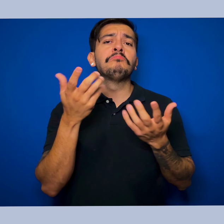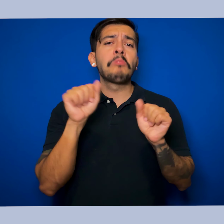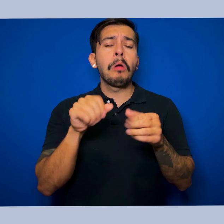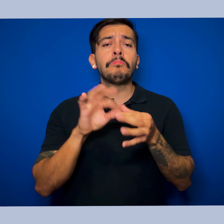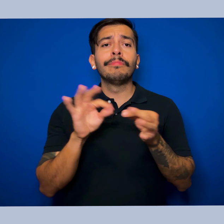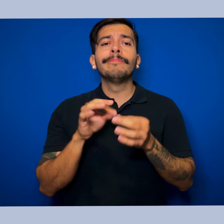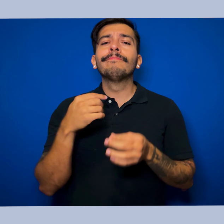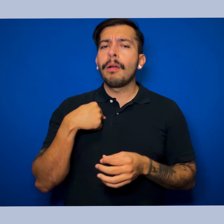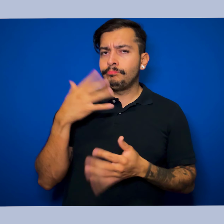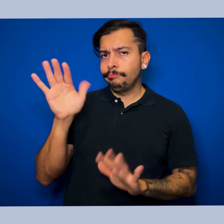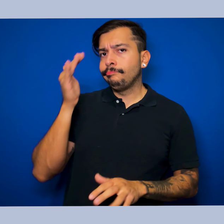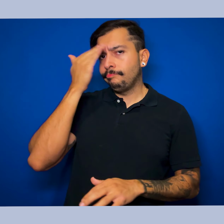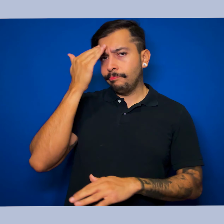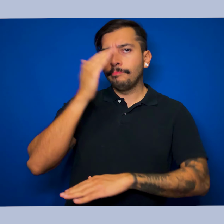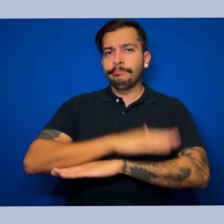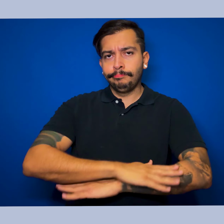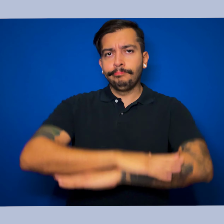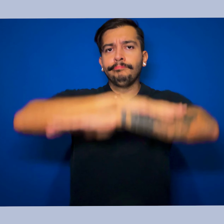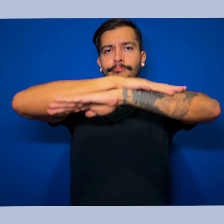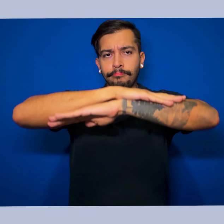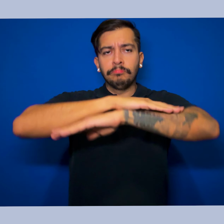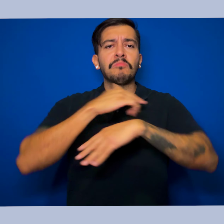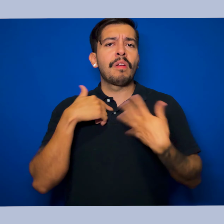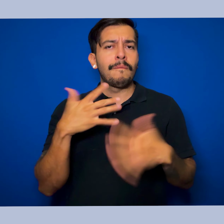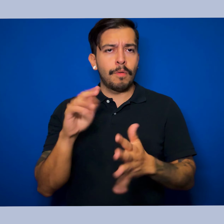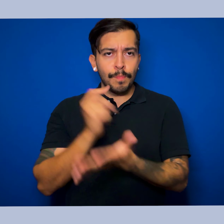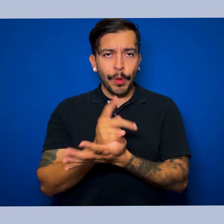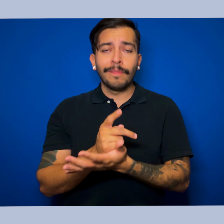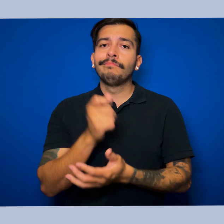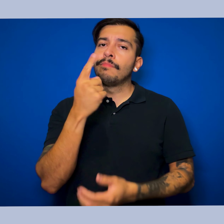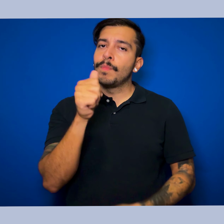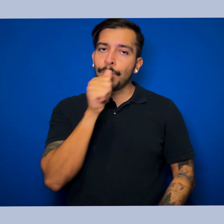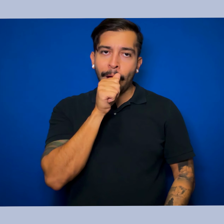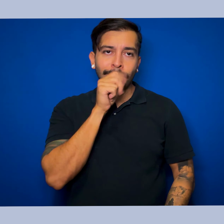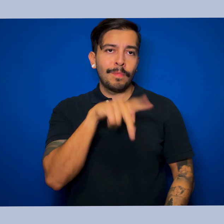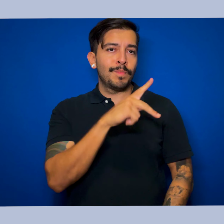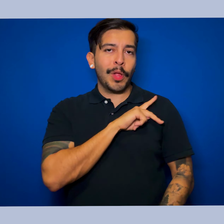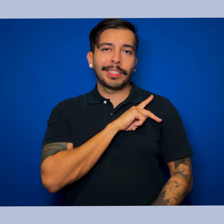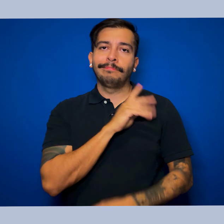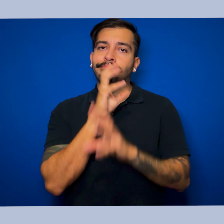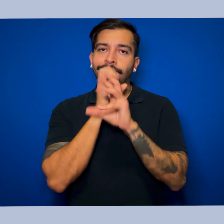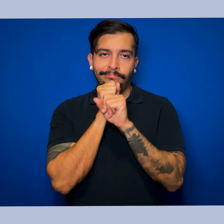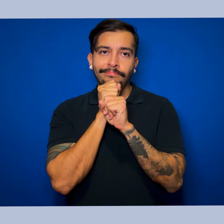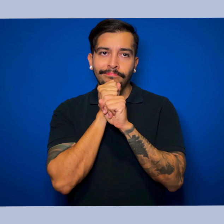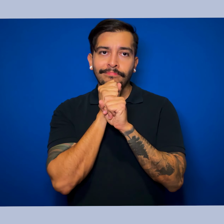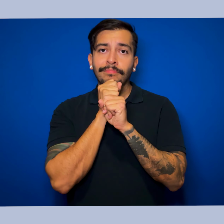like, “I'm aware of the standing desk and I've approved it. This is a personnel matter that I'm keeping private, just like